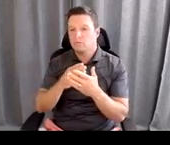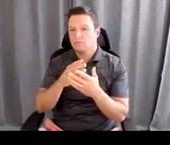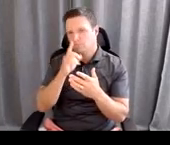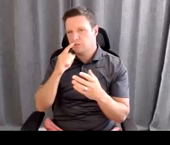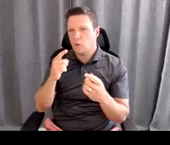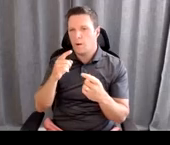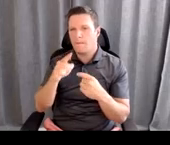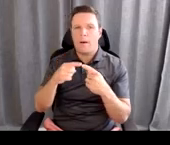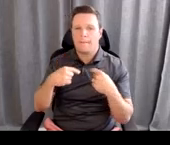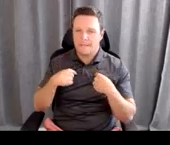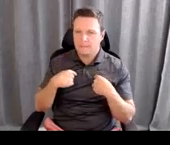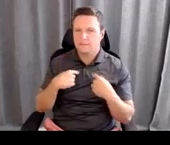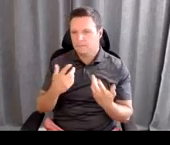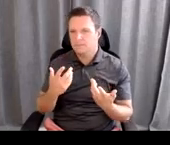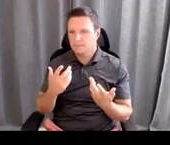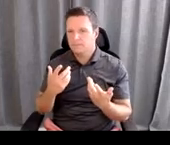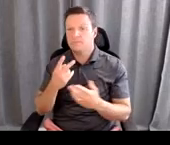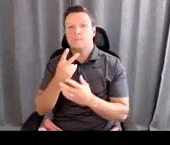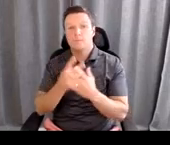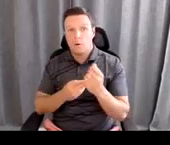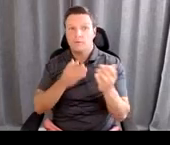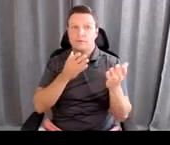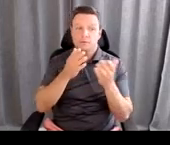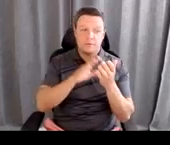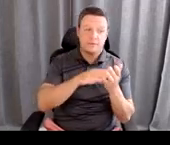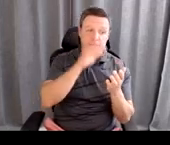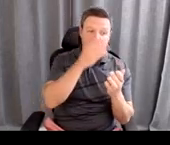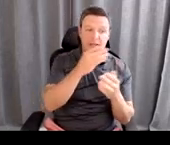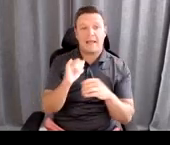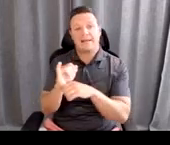I was did both service learning and internships in college and graduate school,